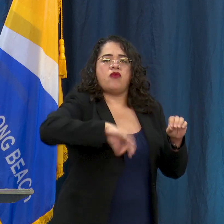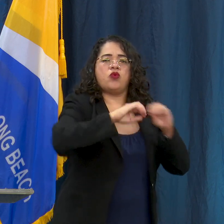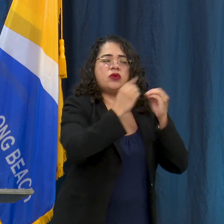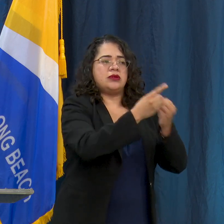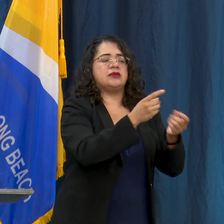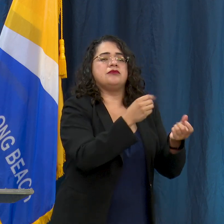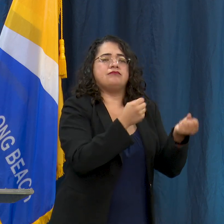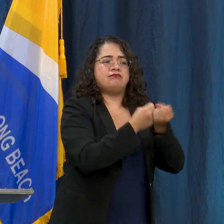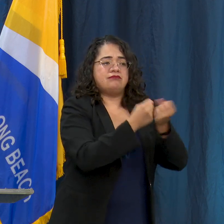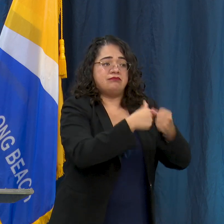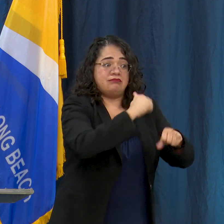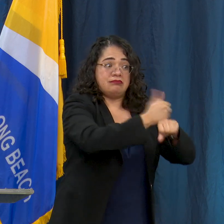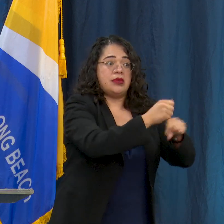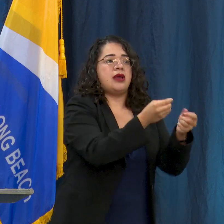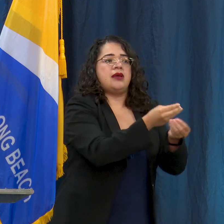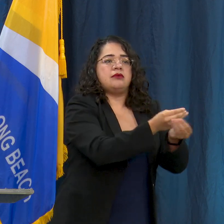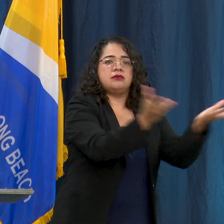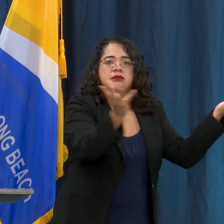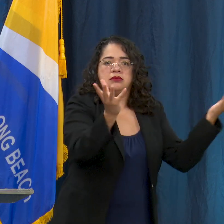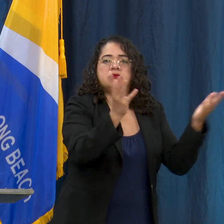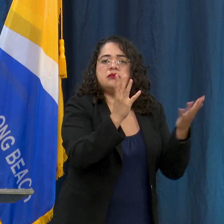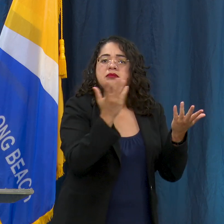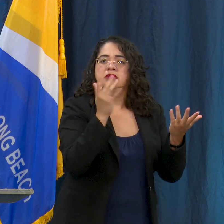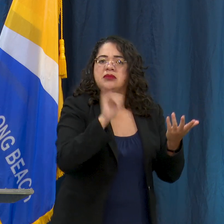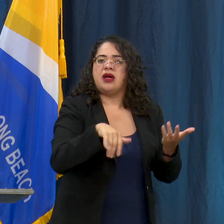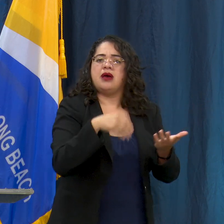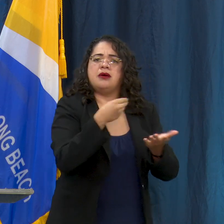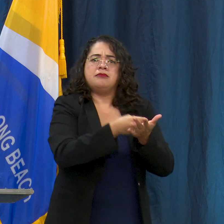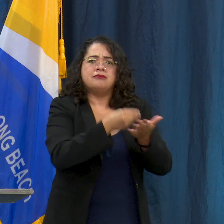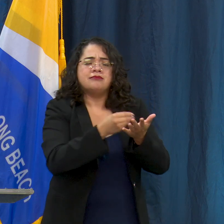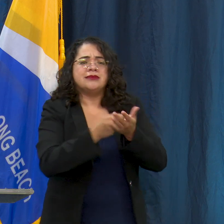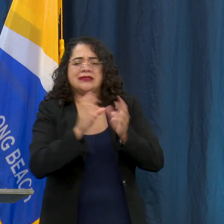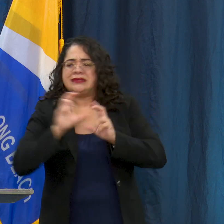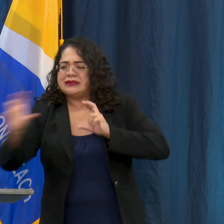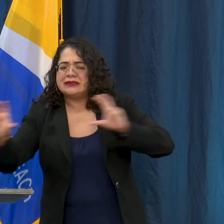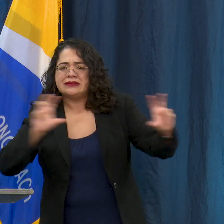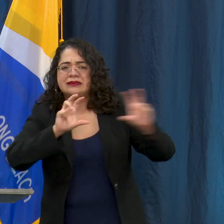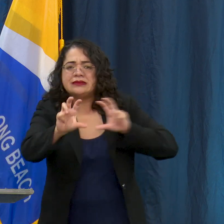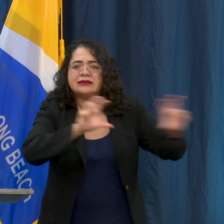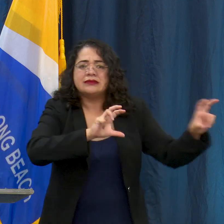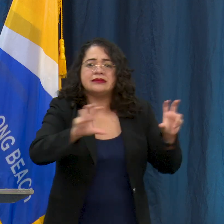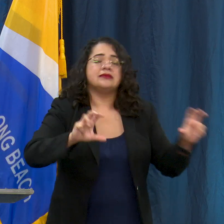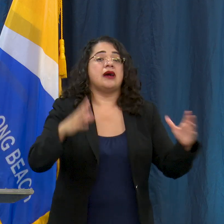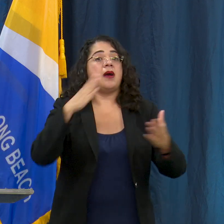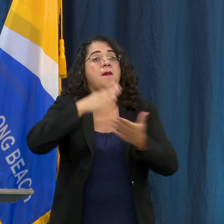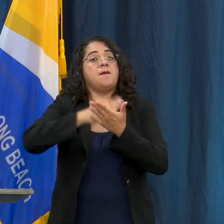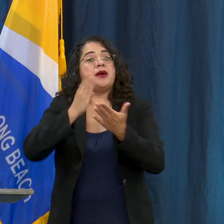cost and so like every budget at the city or at the state we're gonna have to